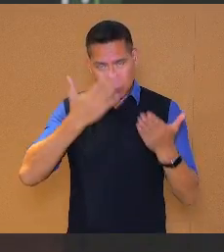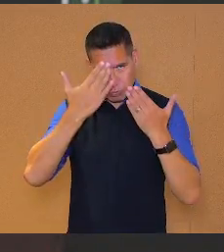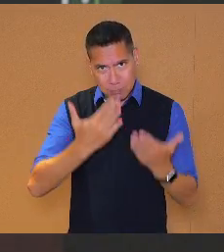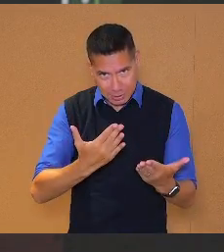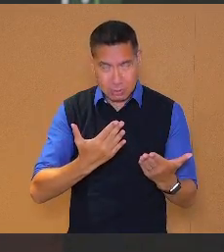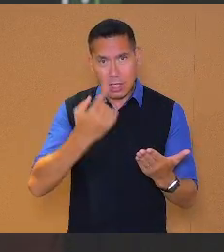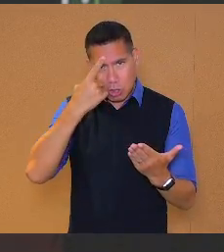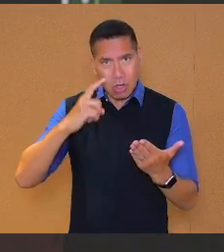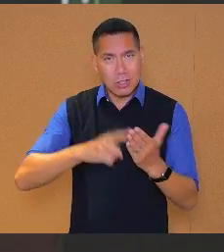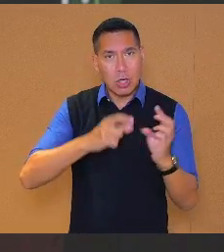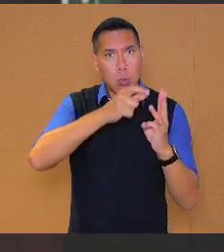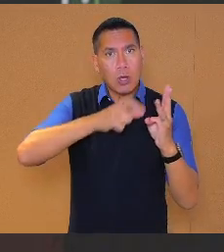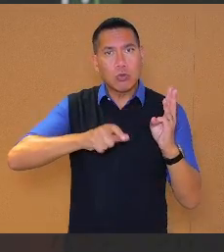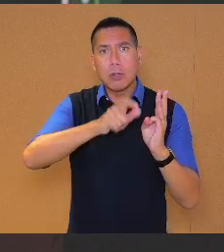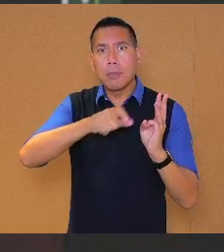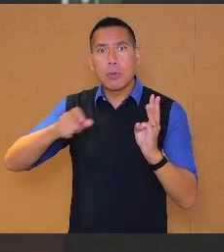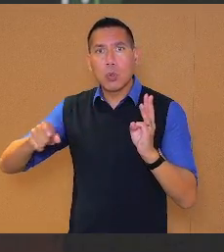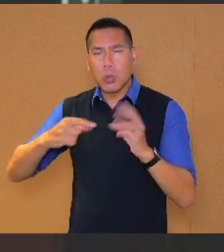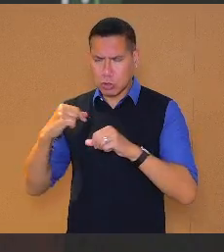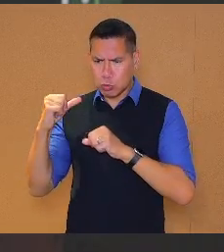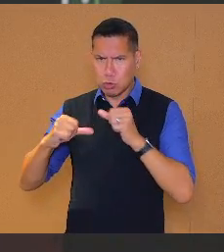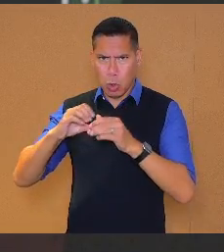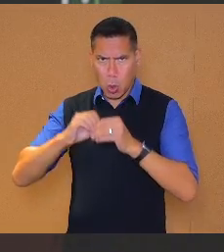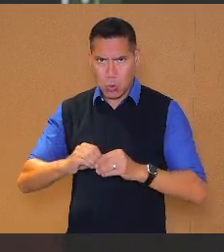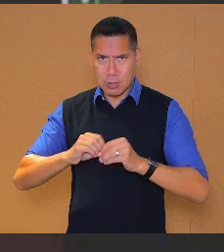To begin the coverage, I would like to acknowledge and pay respect to the Wurundjeri people who are the Traditional